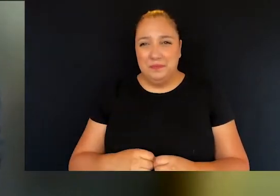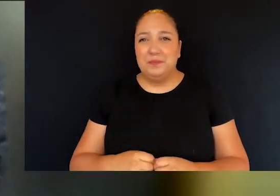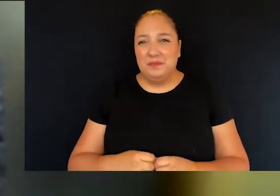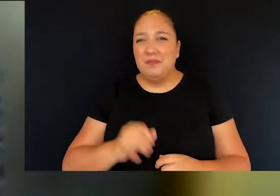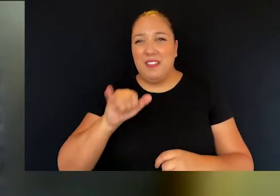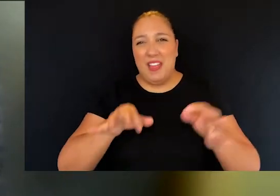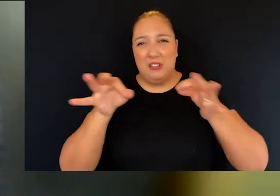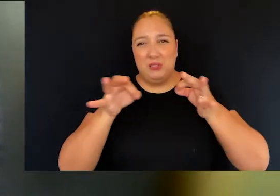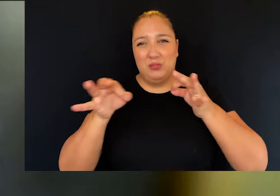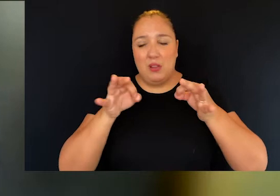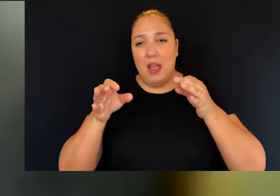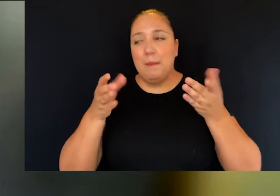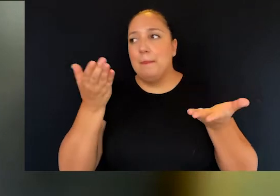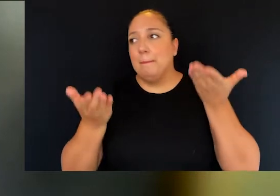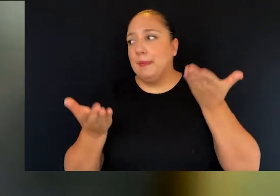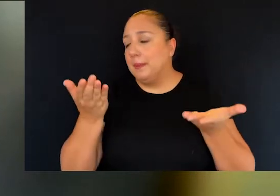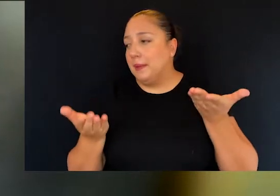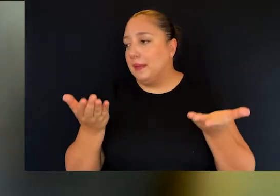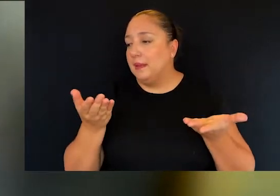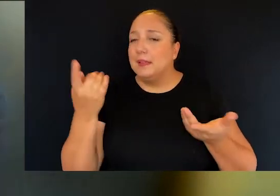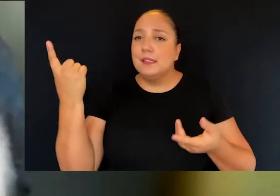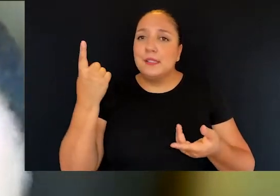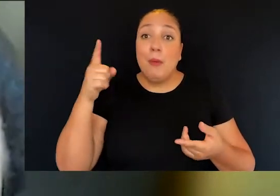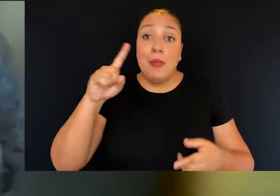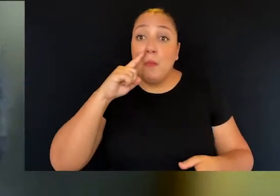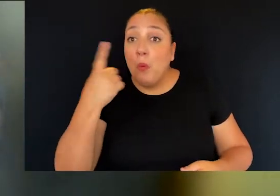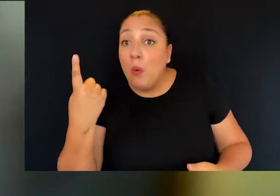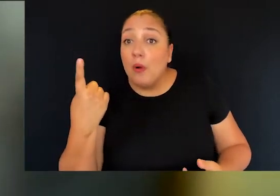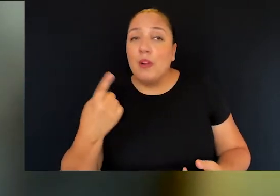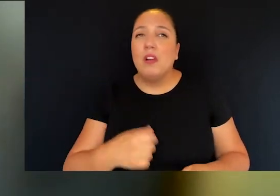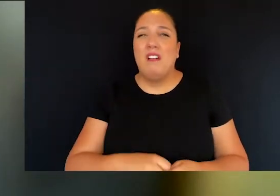to describe somebody who is boring or uncool, right?